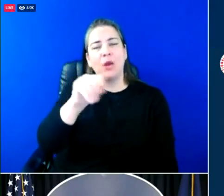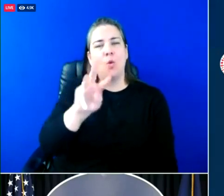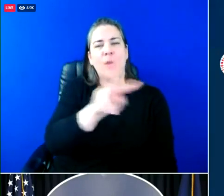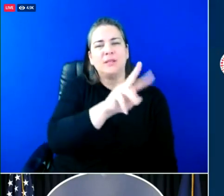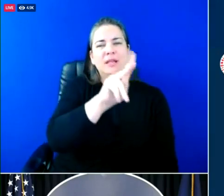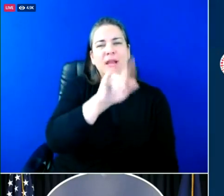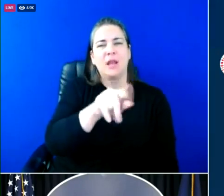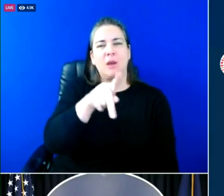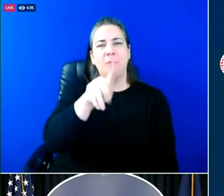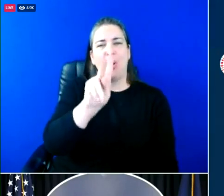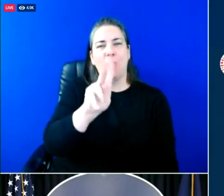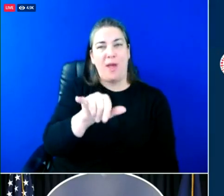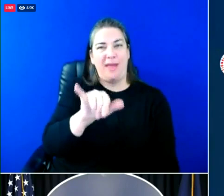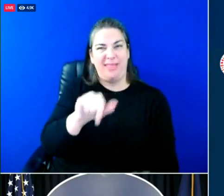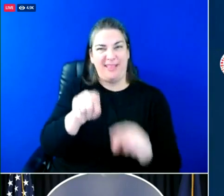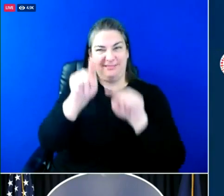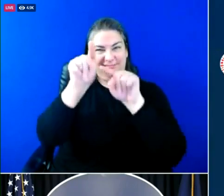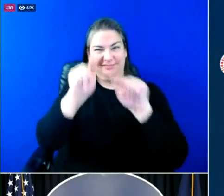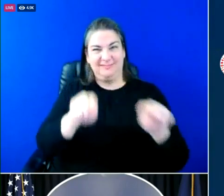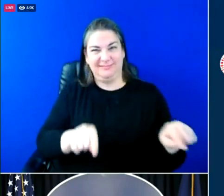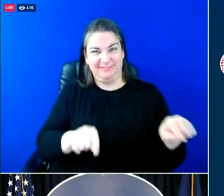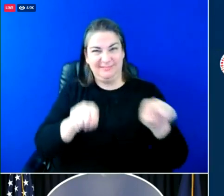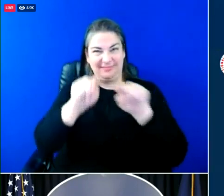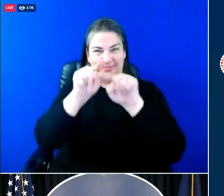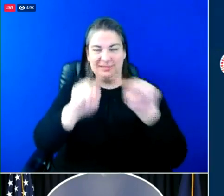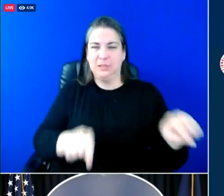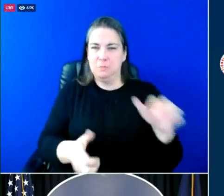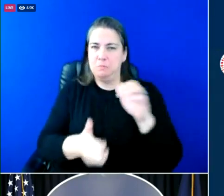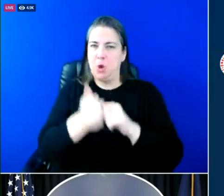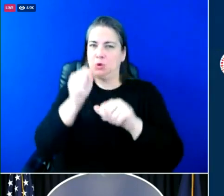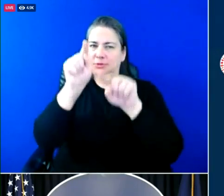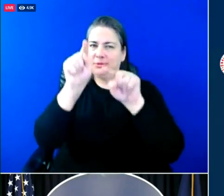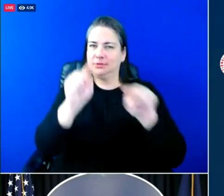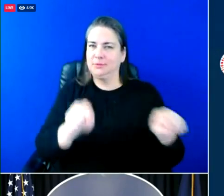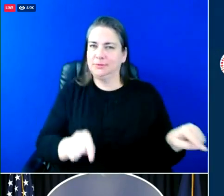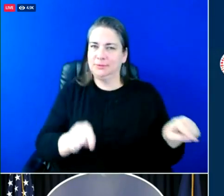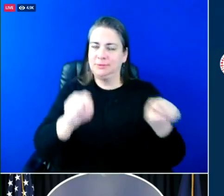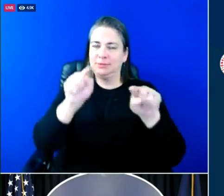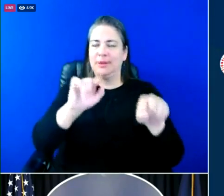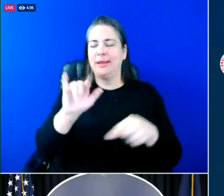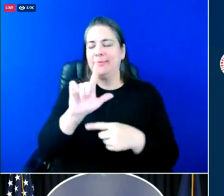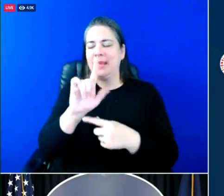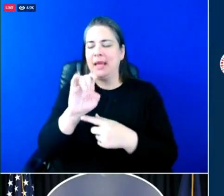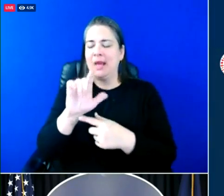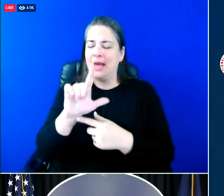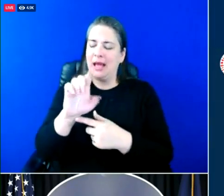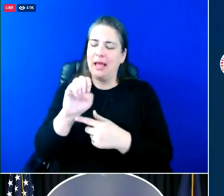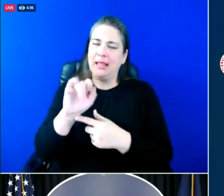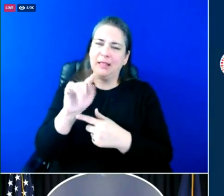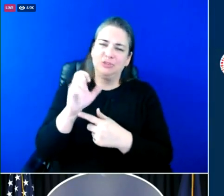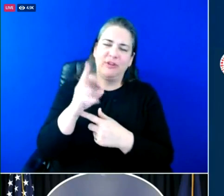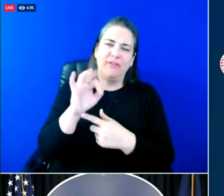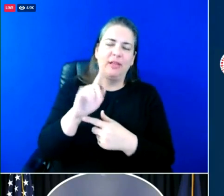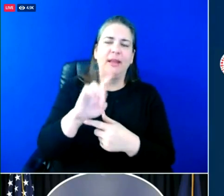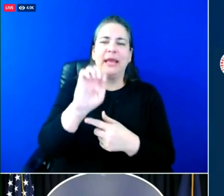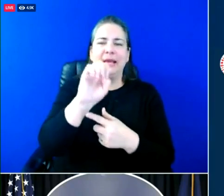So this highlights the cities of, uh, Litchfield, E Town Barge town, Danville